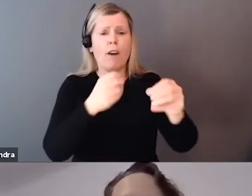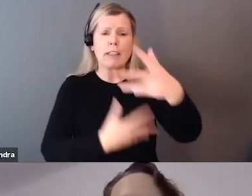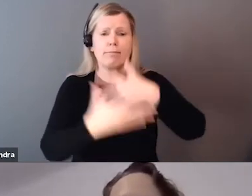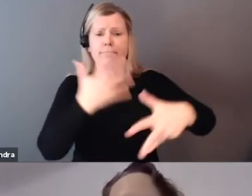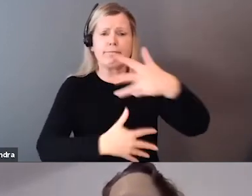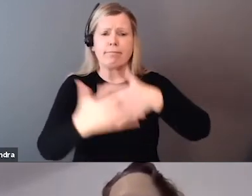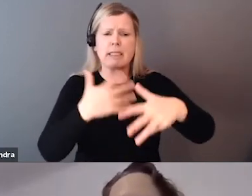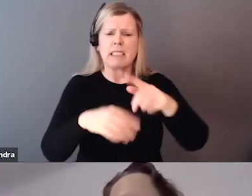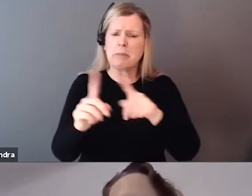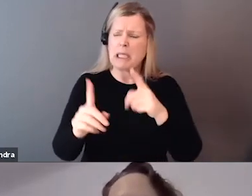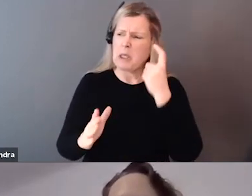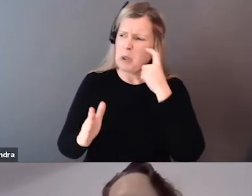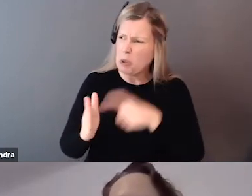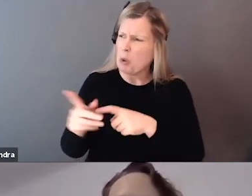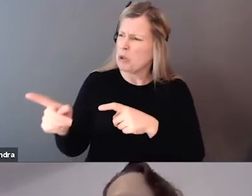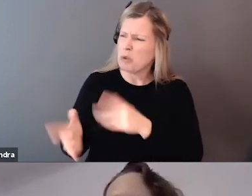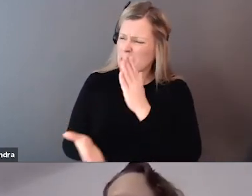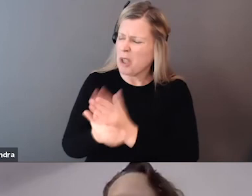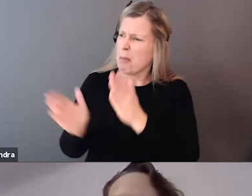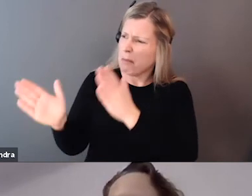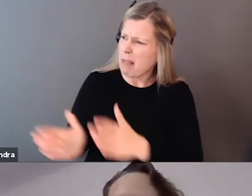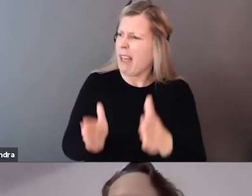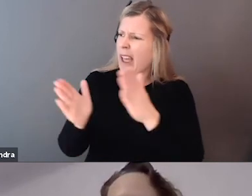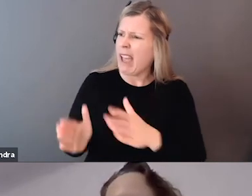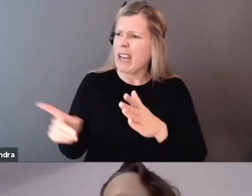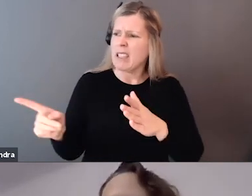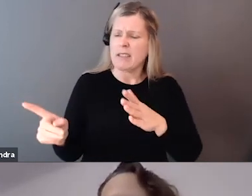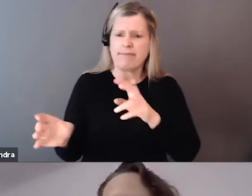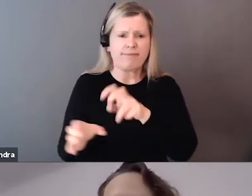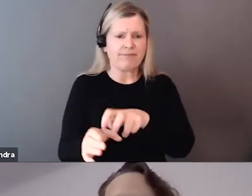she stopped planning social gatherings and she avoided opportunities to converse with co-workers